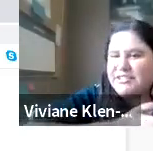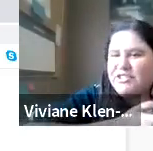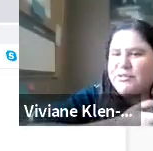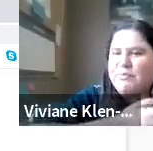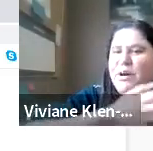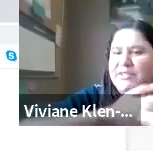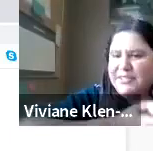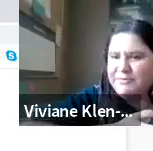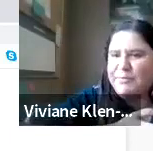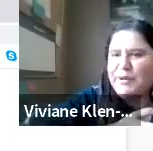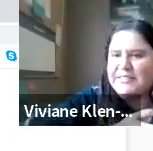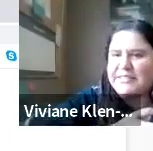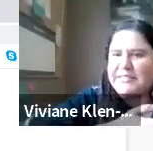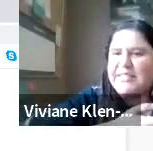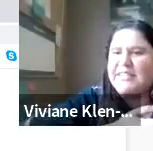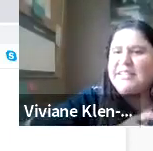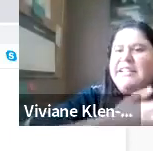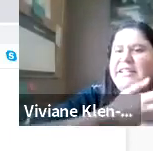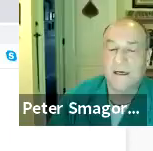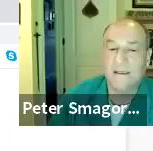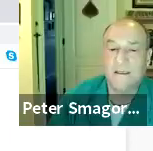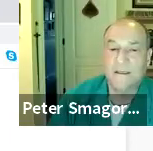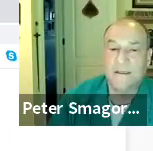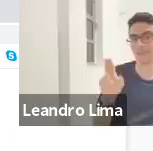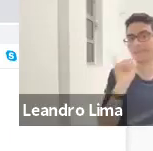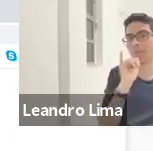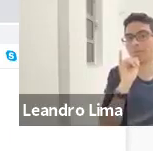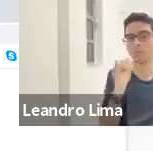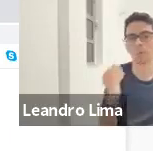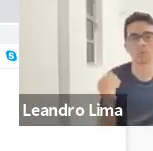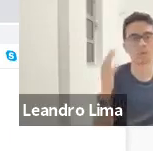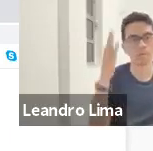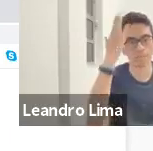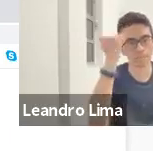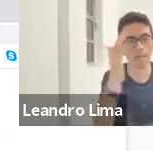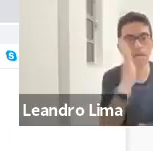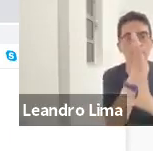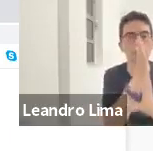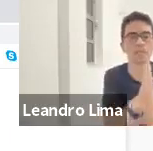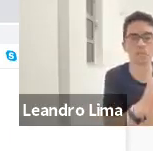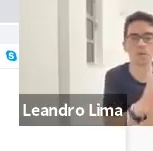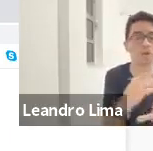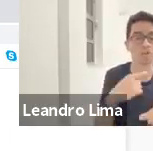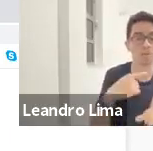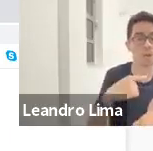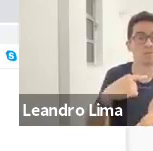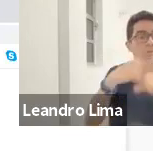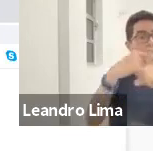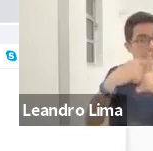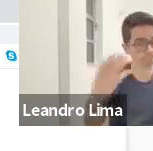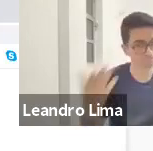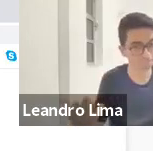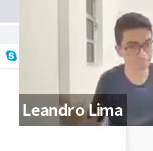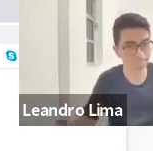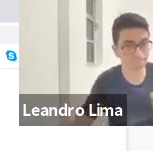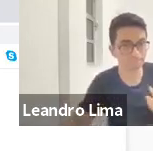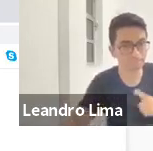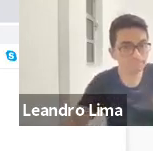practices. , but I know that some , but I know that sometimes they can read the date so positive practices. schools that schools that are doing work there that are doing work, there is